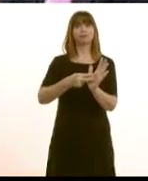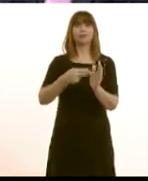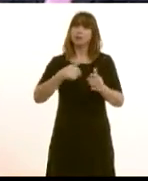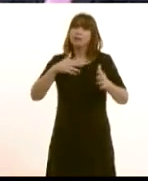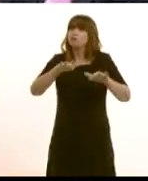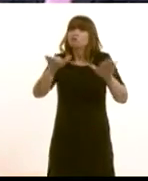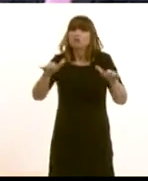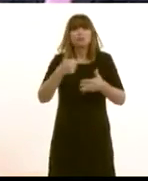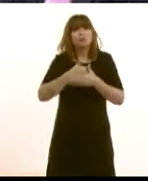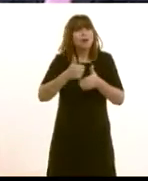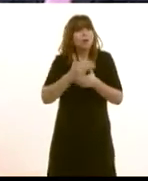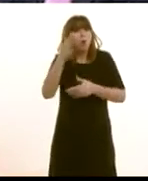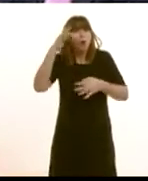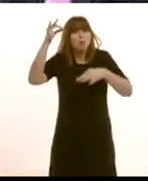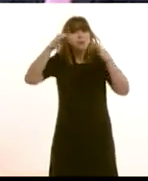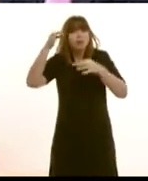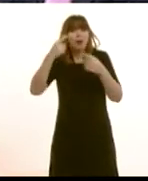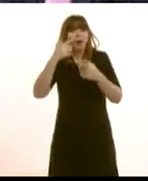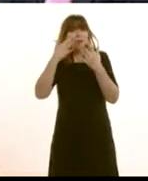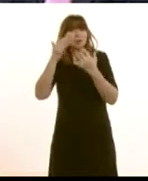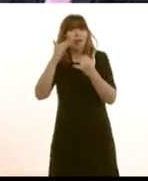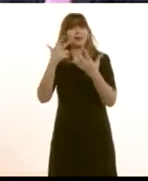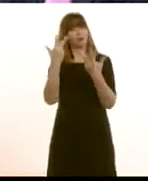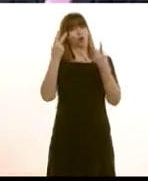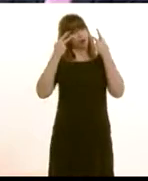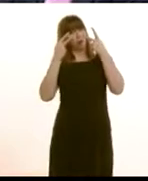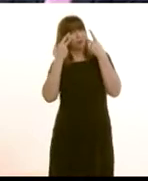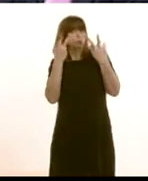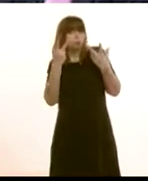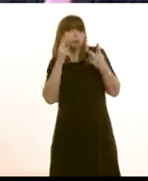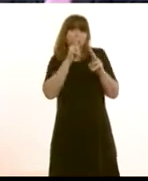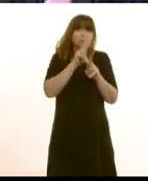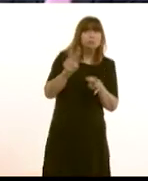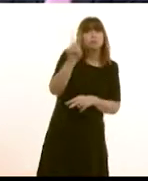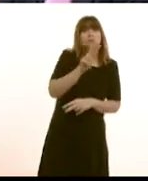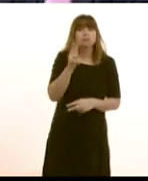not just to test their eyesight, but, as the Member rightly points out, a number of conditions